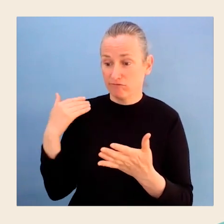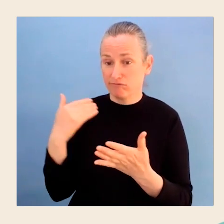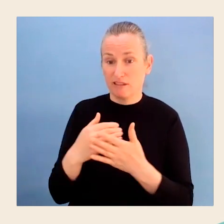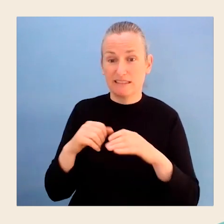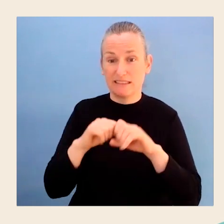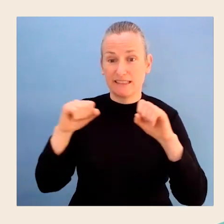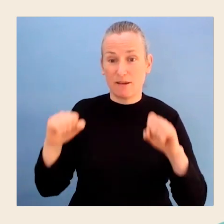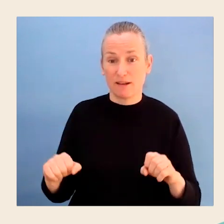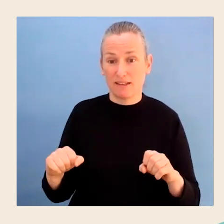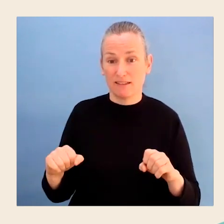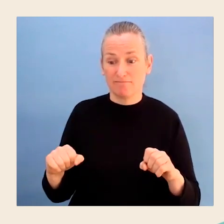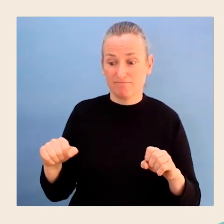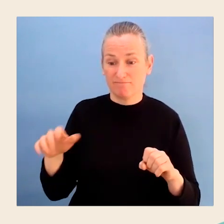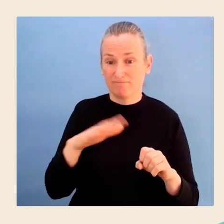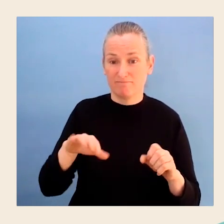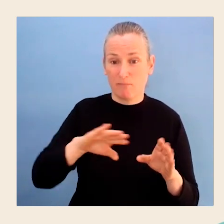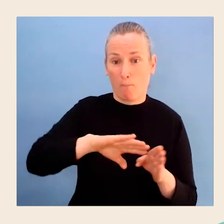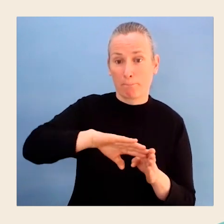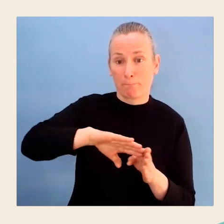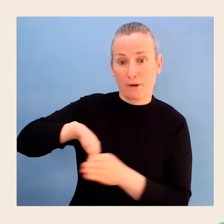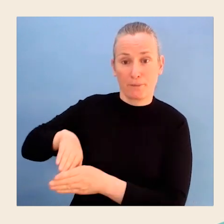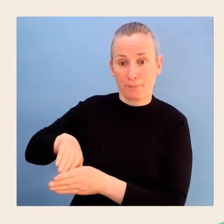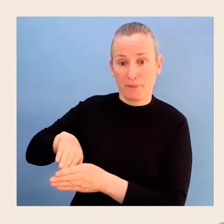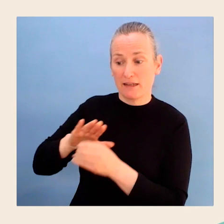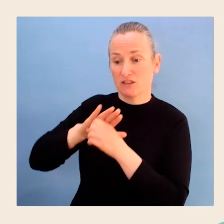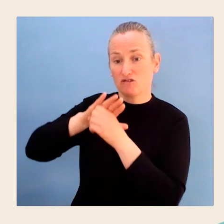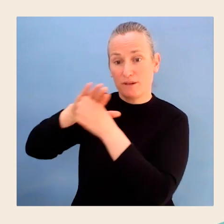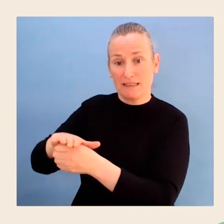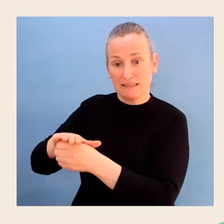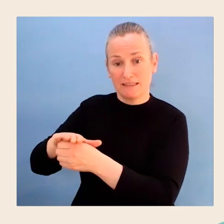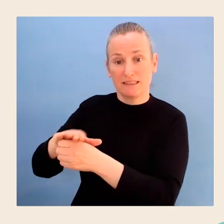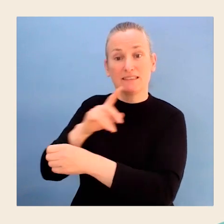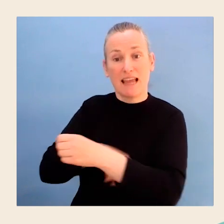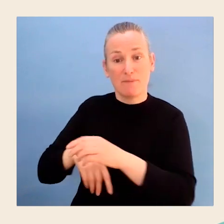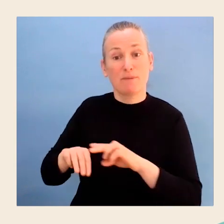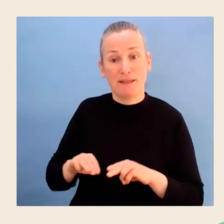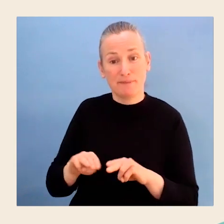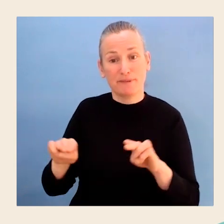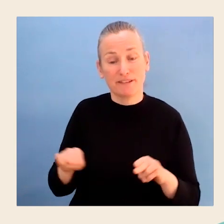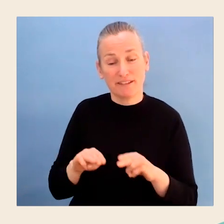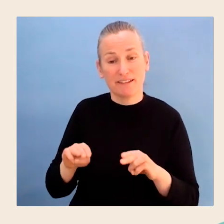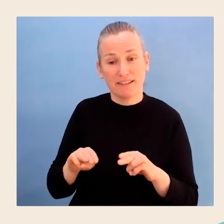they are distributing it to disabled people, and all they want is a chance.